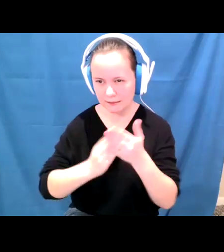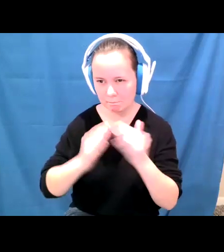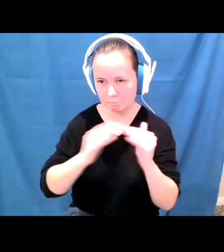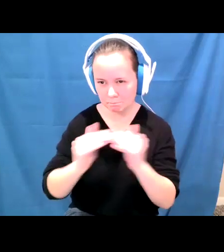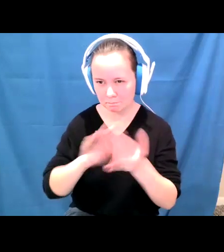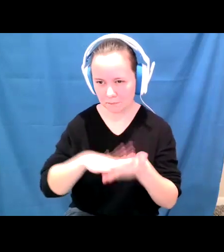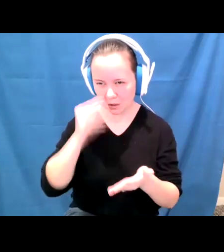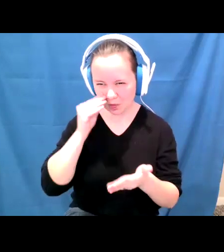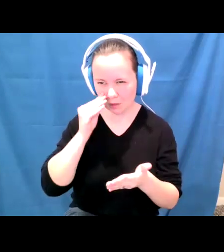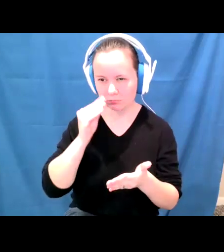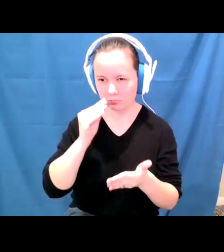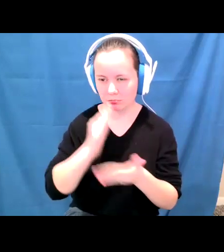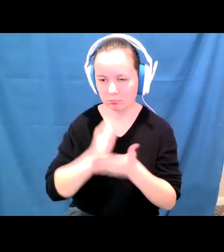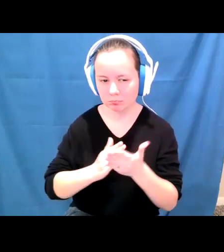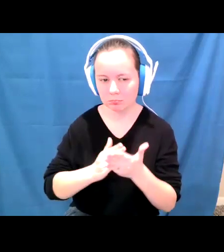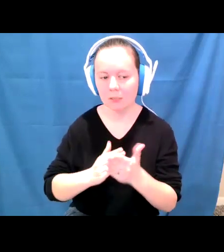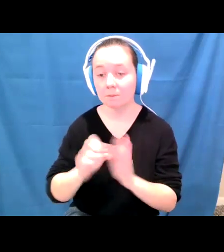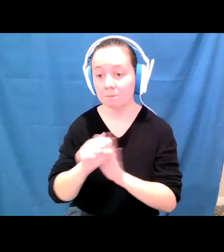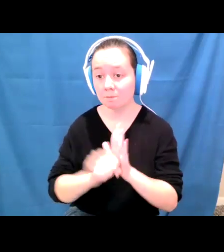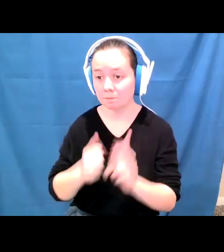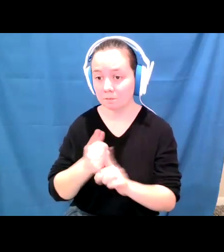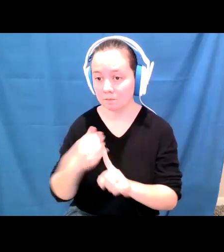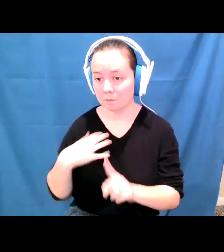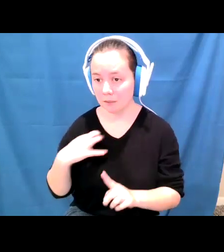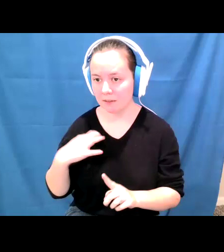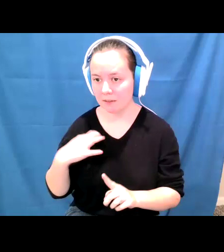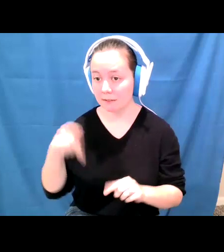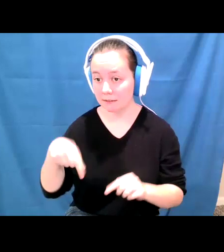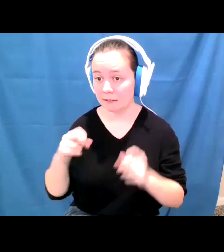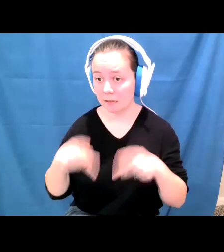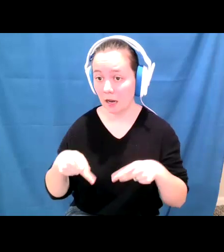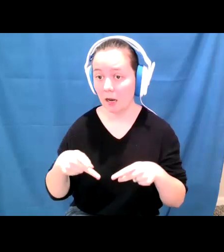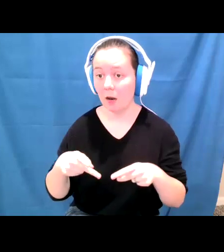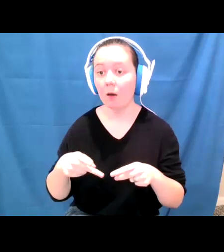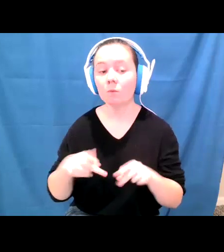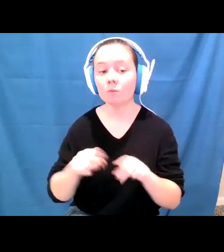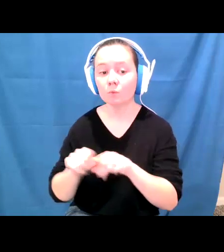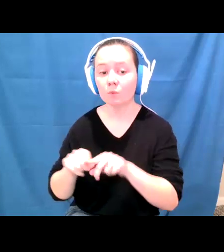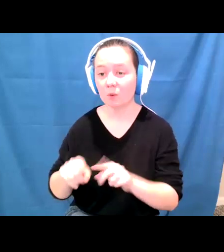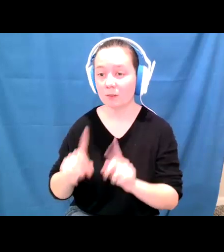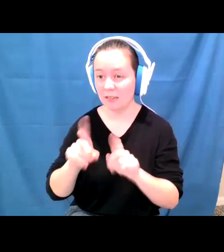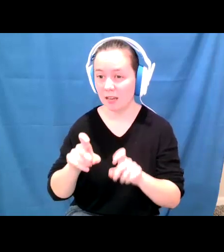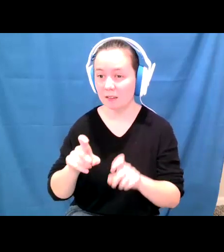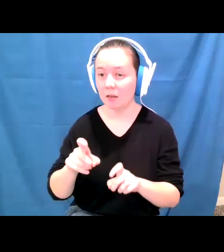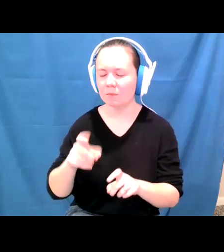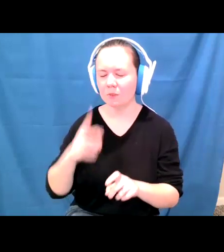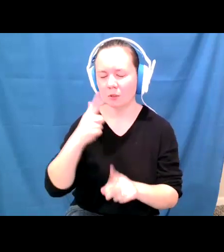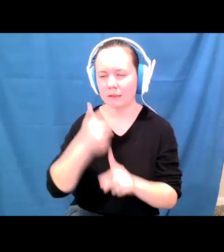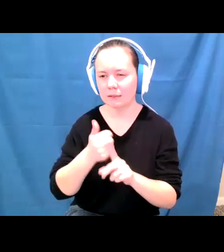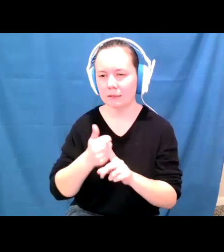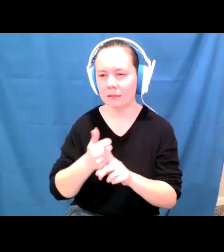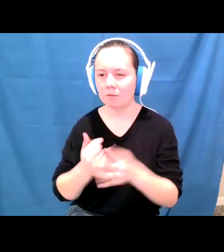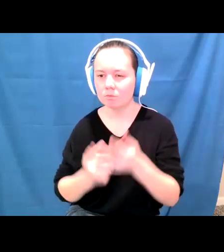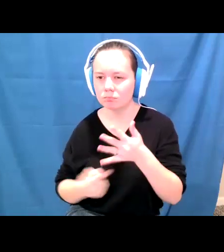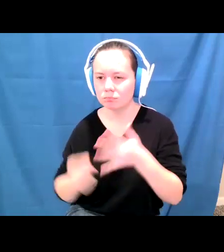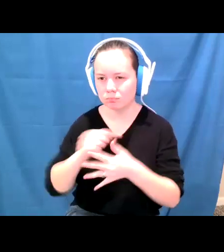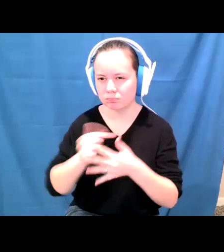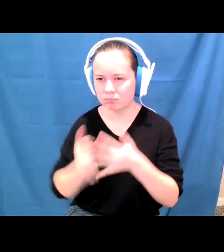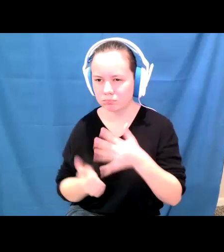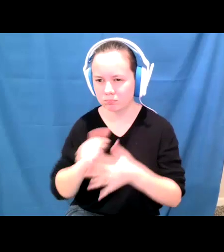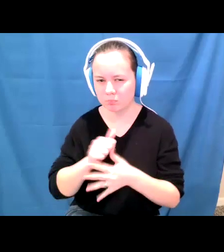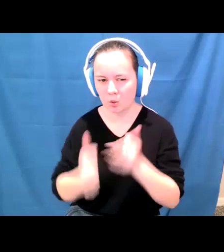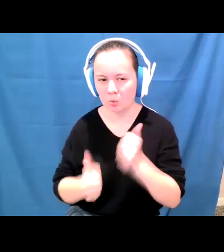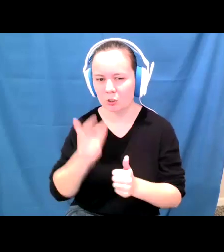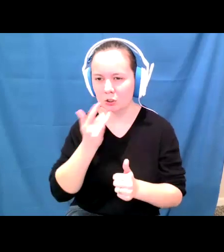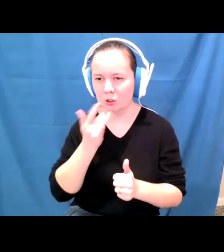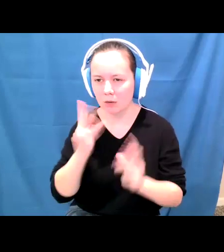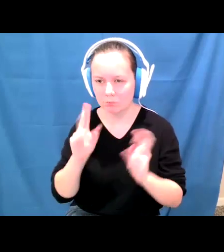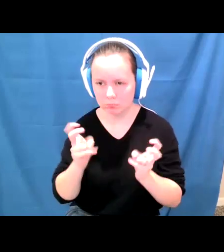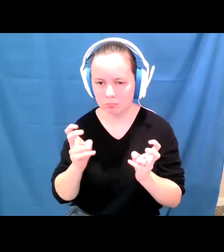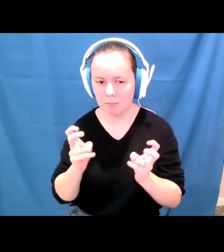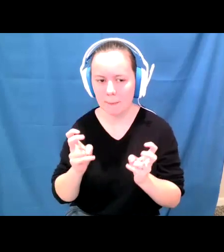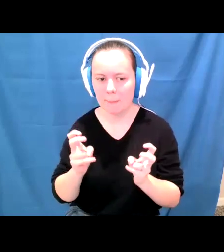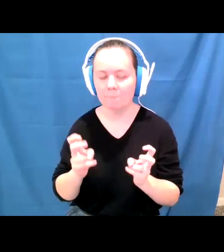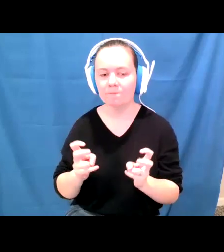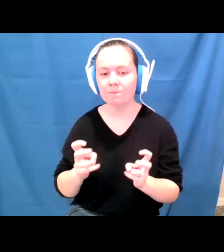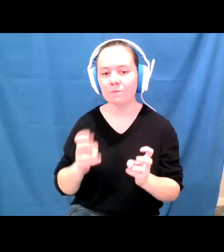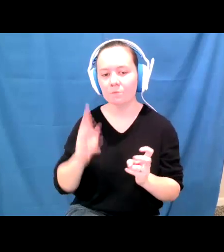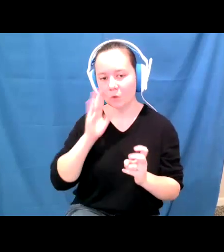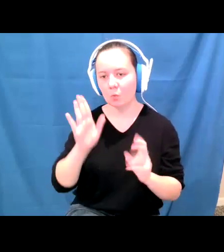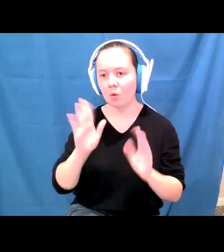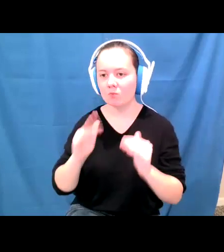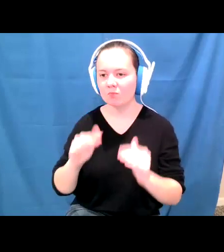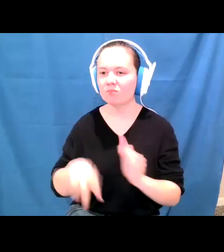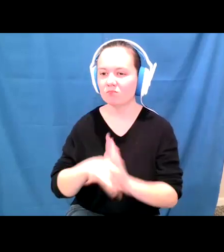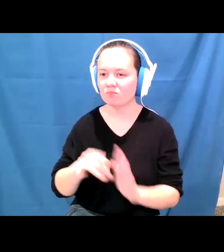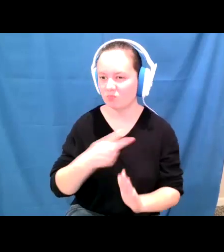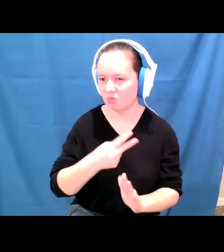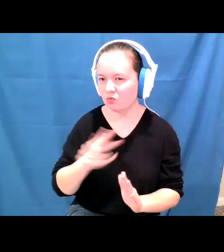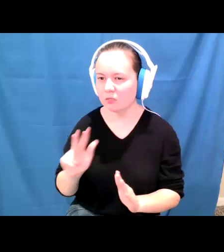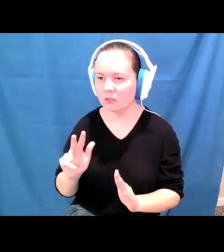So states that are applying for this option are also asked to rank their preferred topics. So I'll run through that in just a moment, and the anticipation is that we'll select 2-3 of those final topics based upon interests.